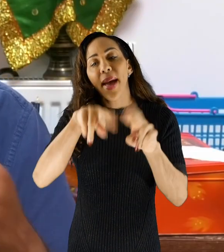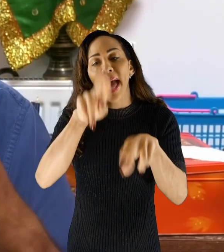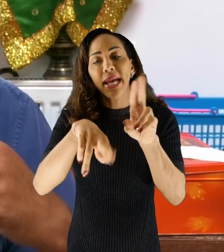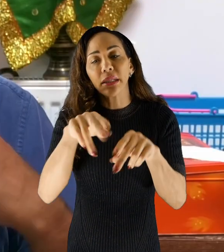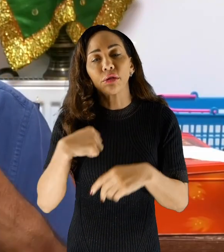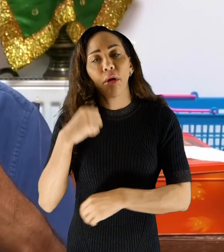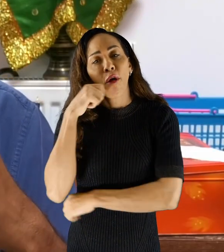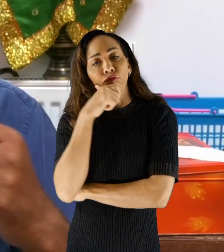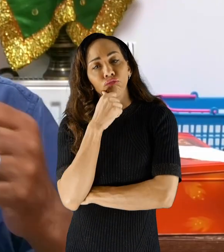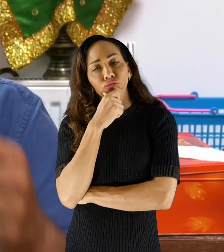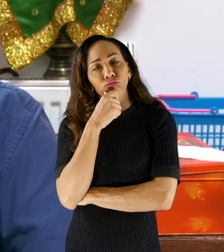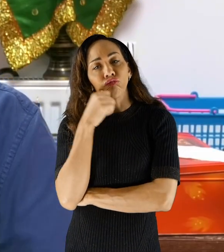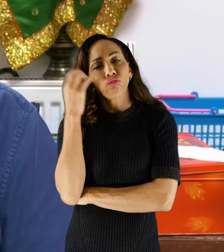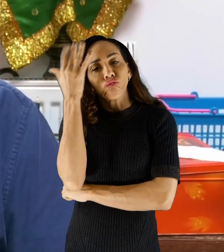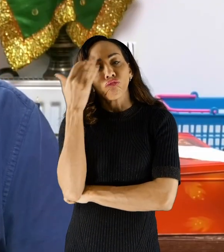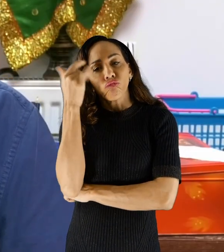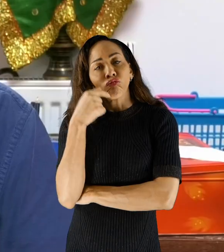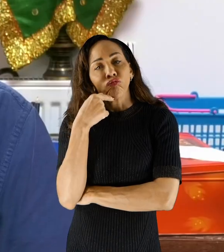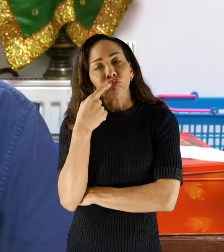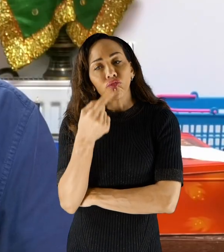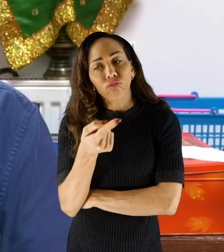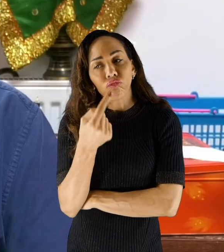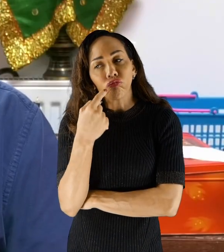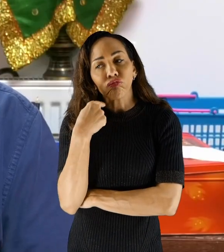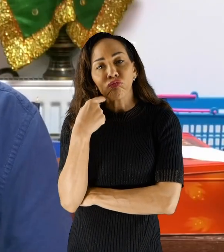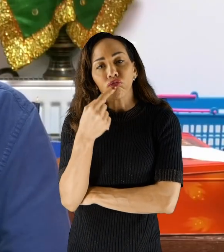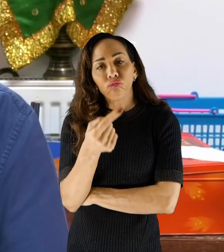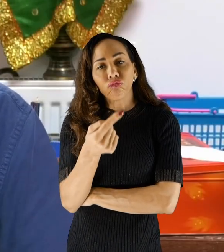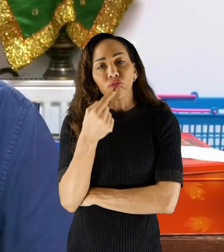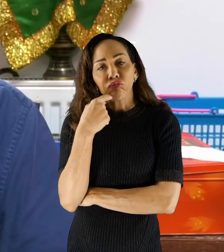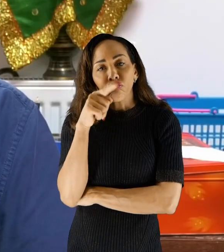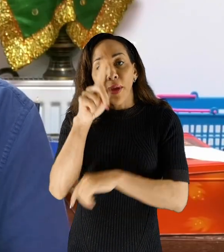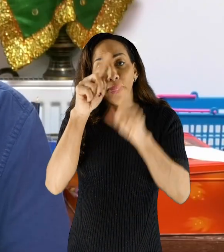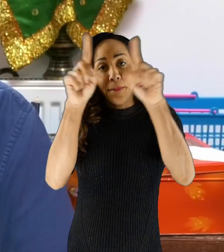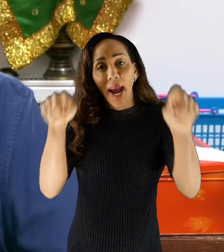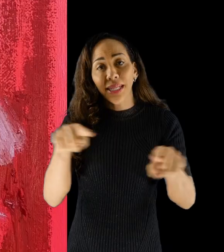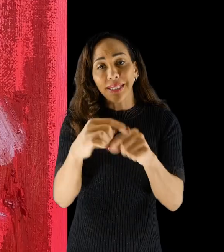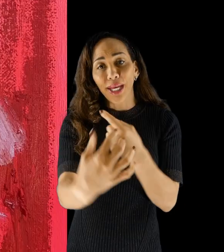between myself and whatever I'm painting and the painting usually tells me which